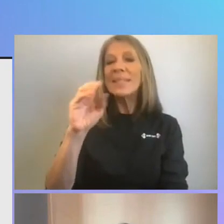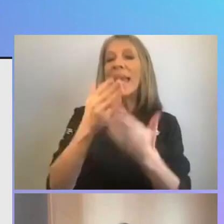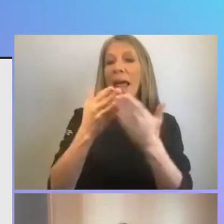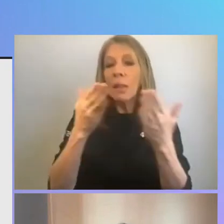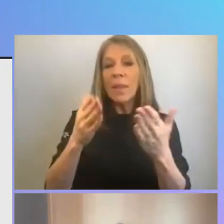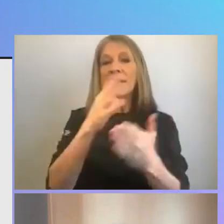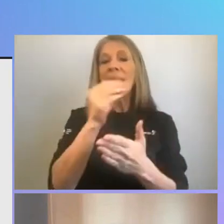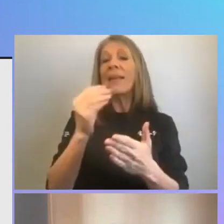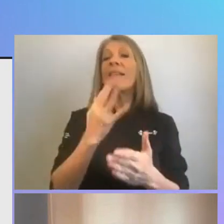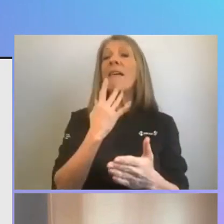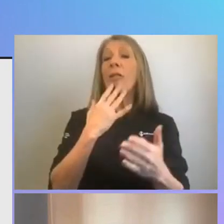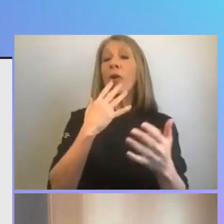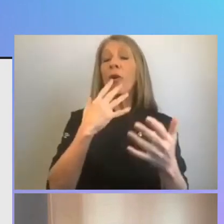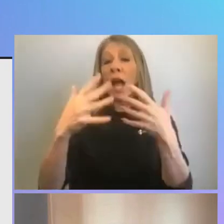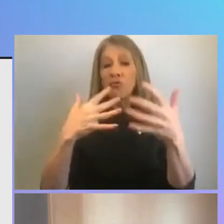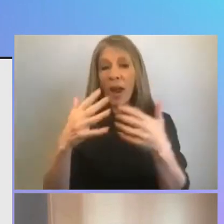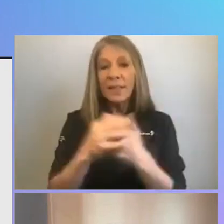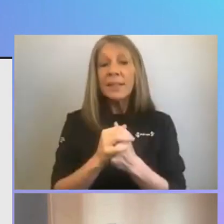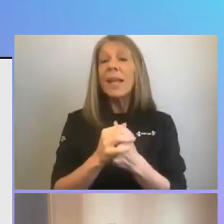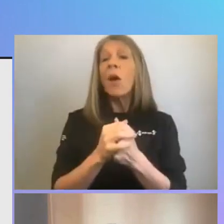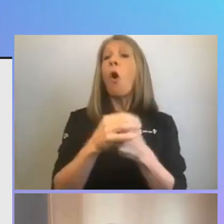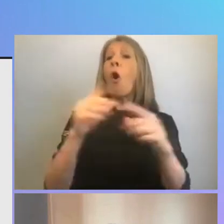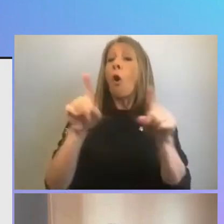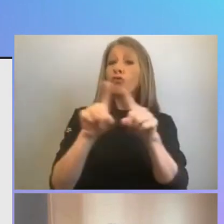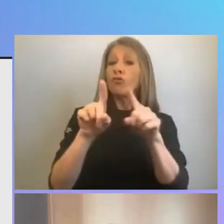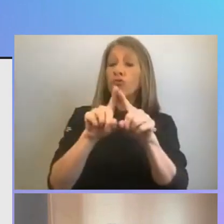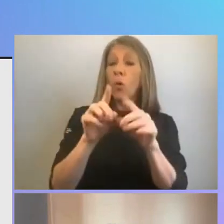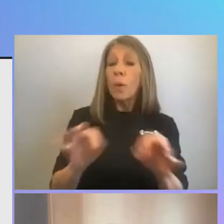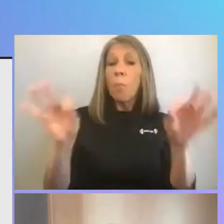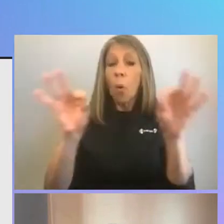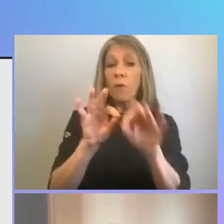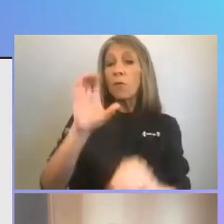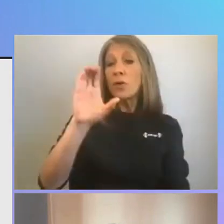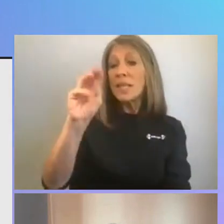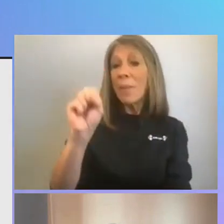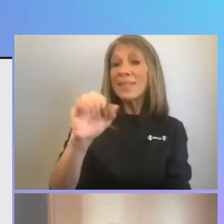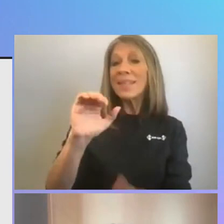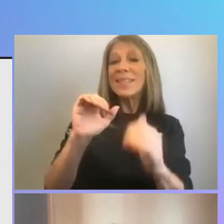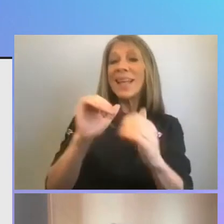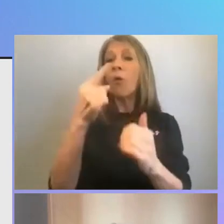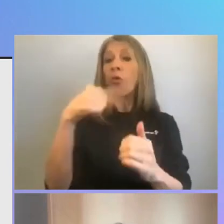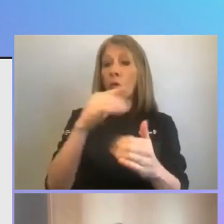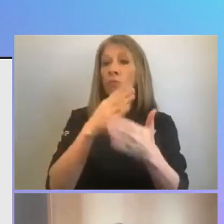important for CMS components is how these components are used by